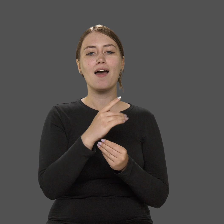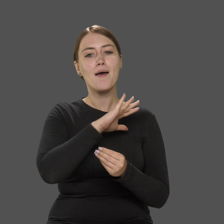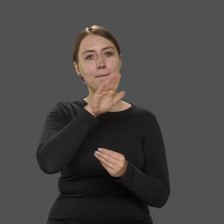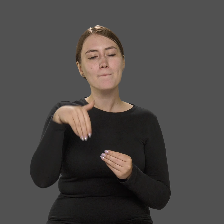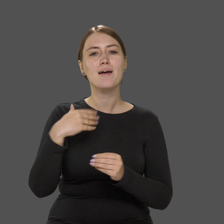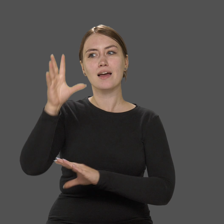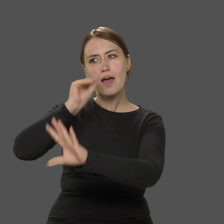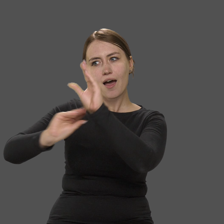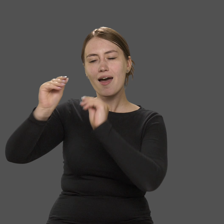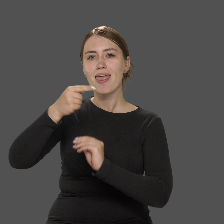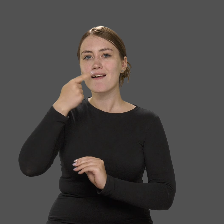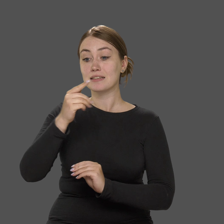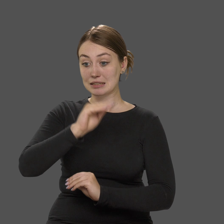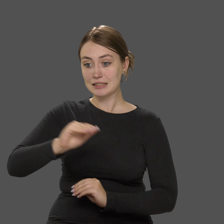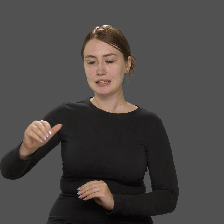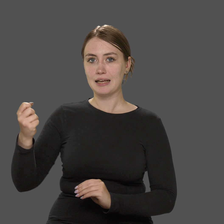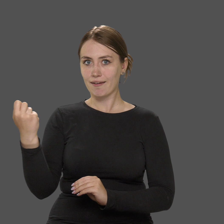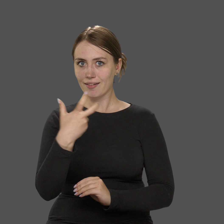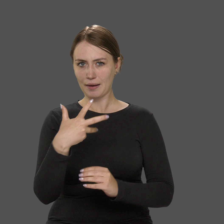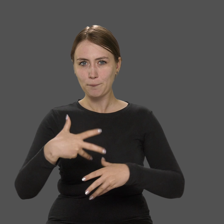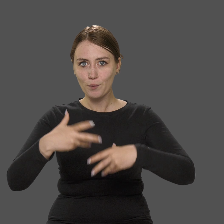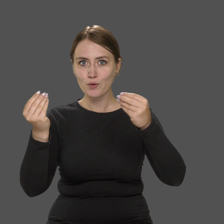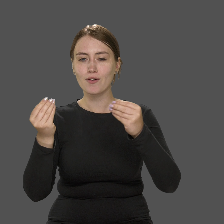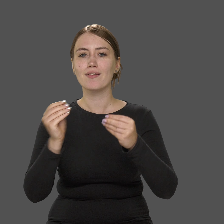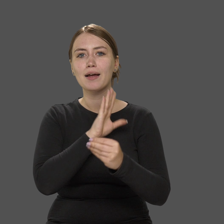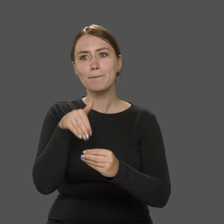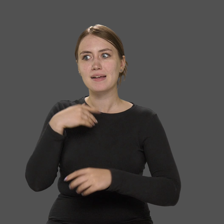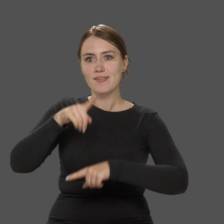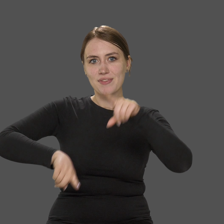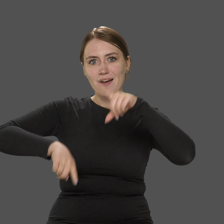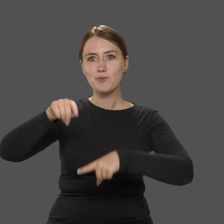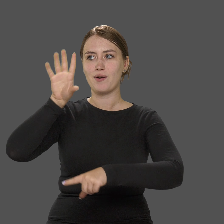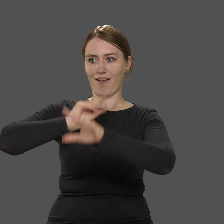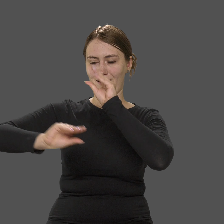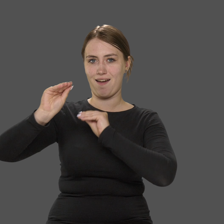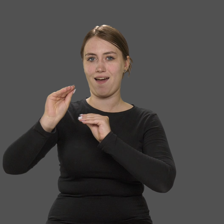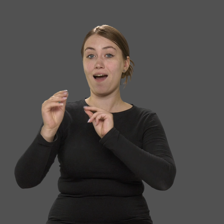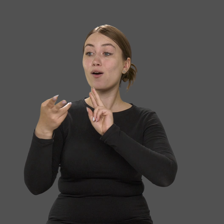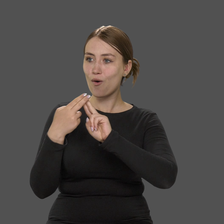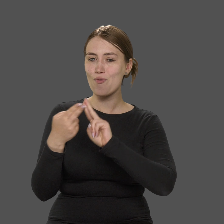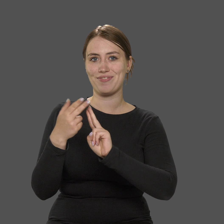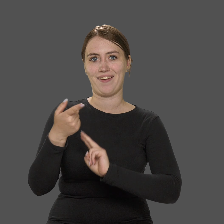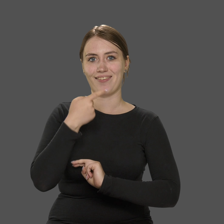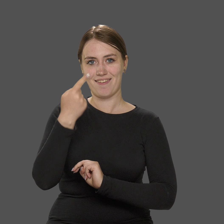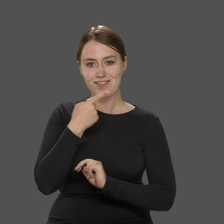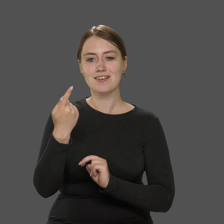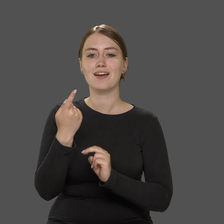but rather absorb them naturally through exposure to language